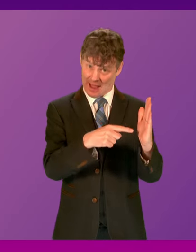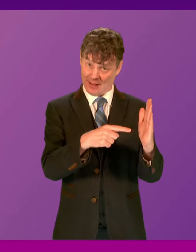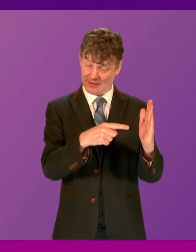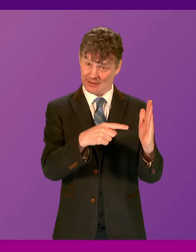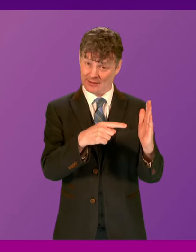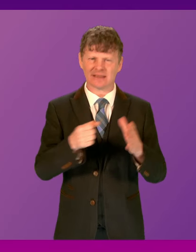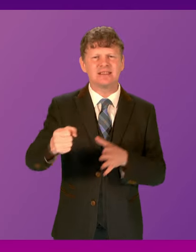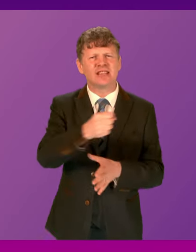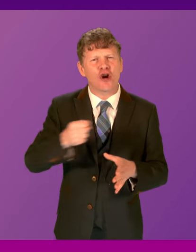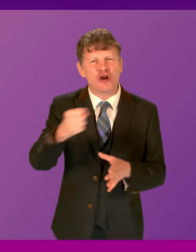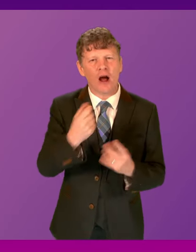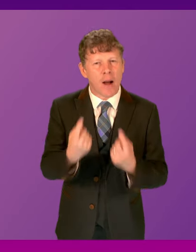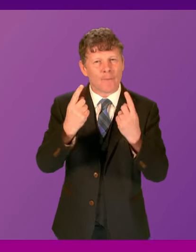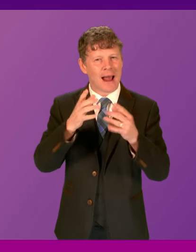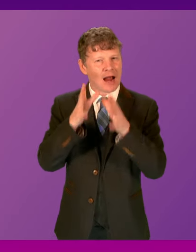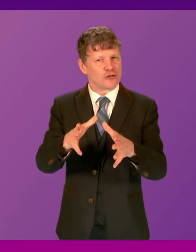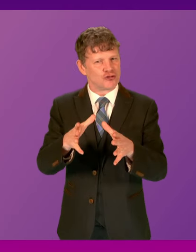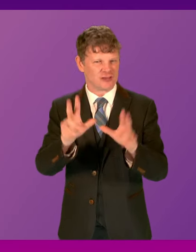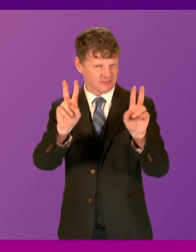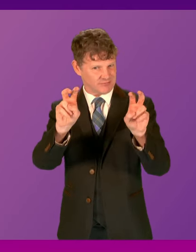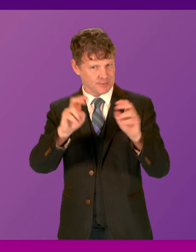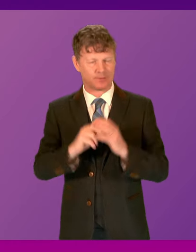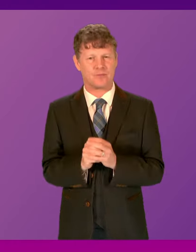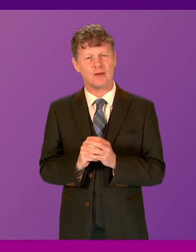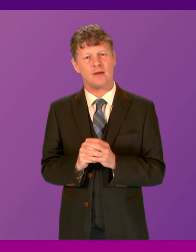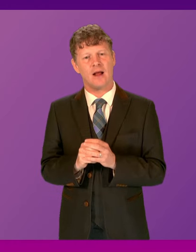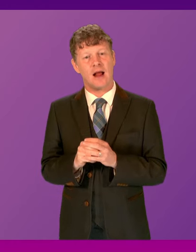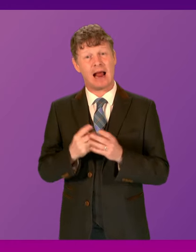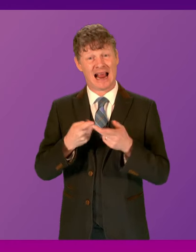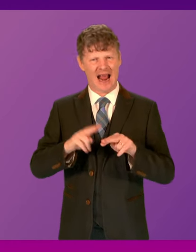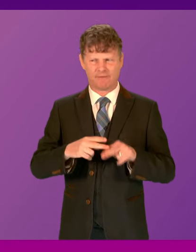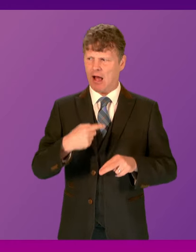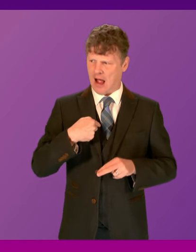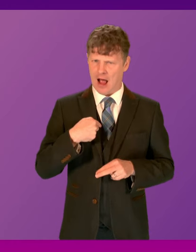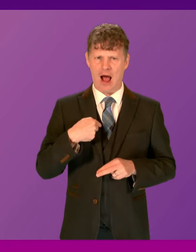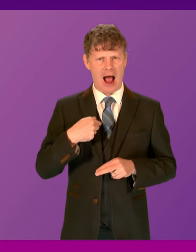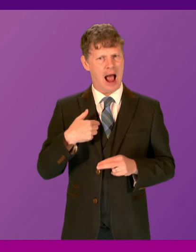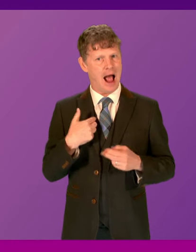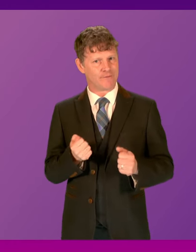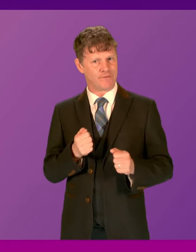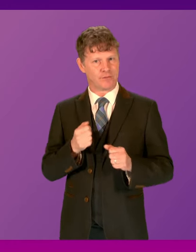stirring up hatred. The question is this: if I have protection against people stirring up